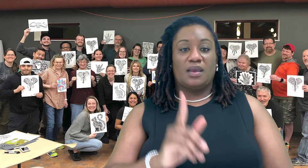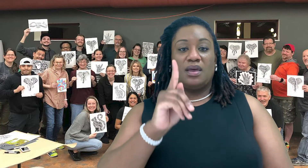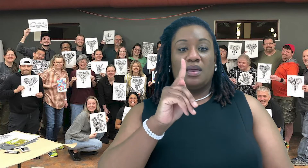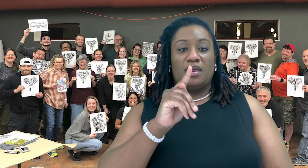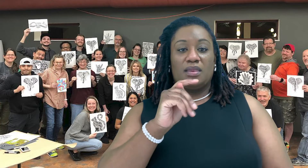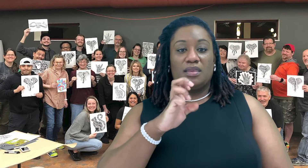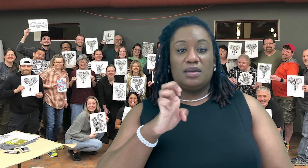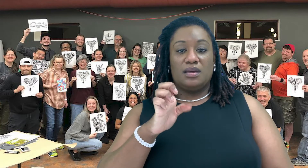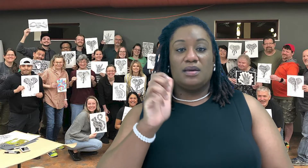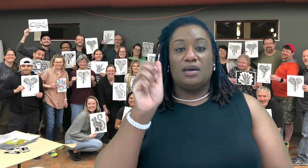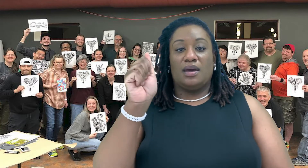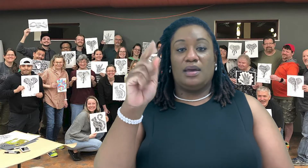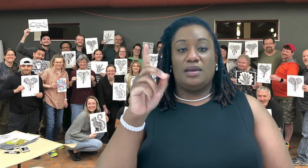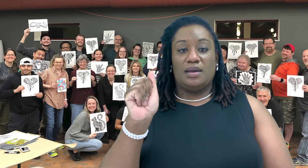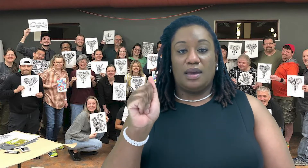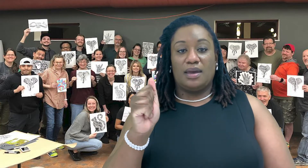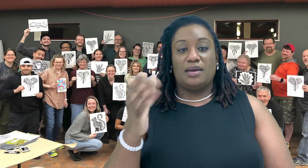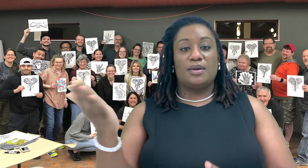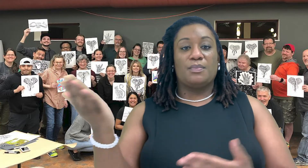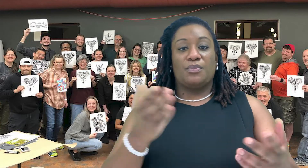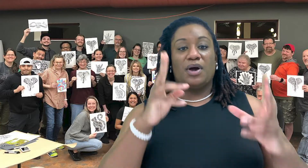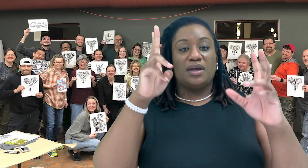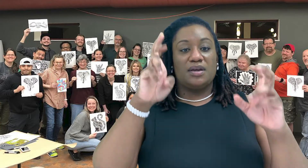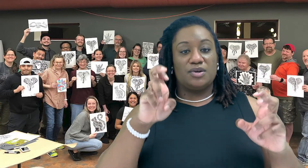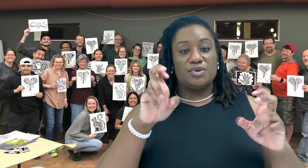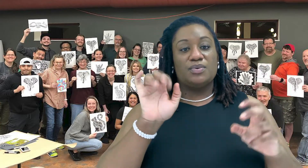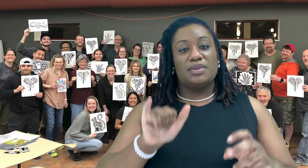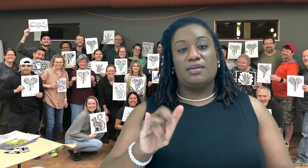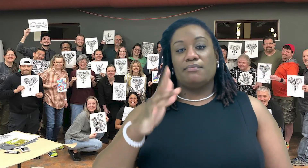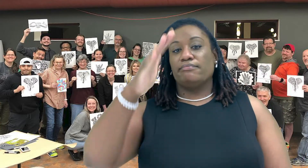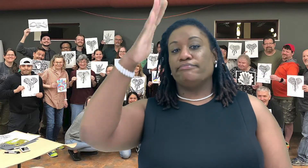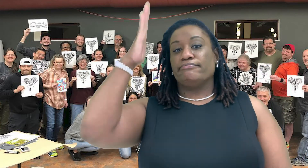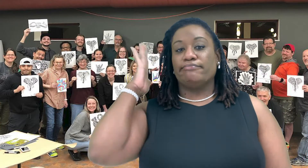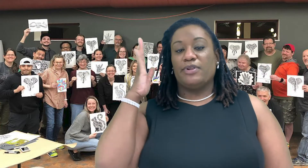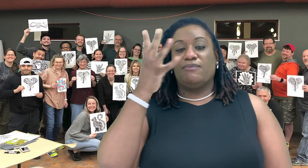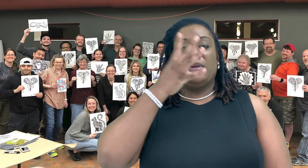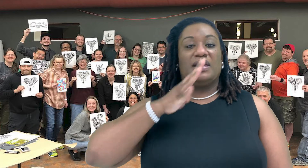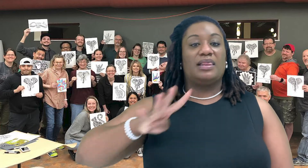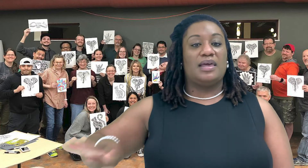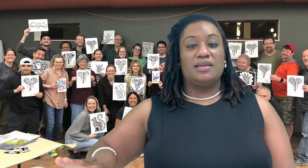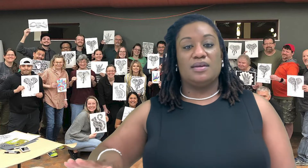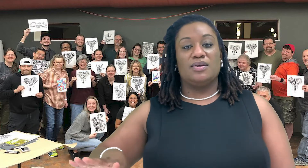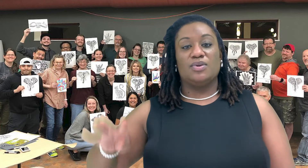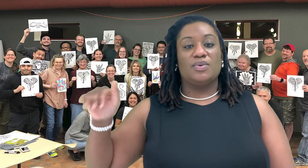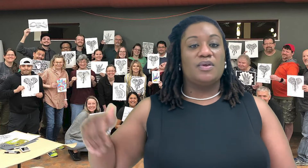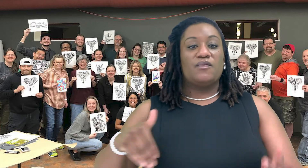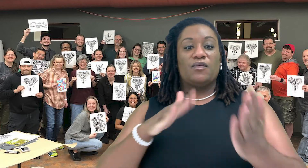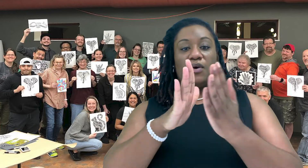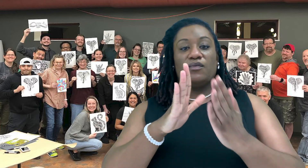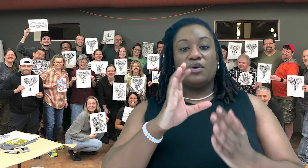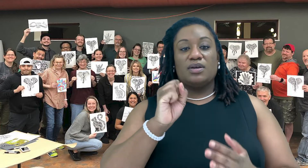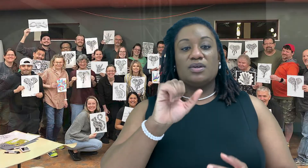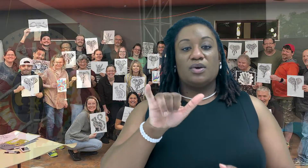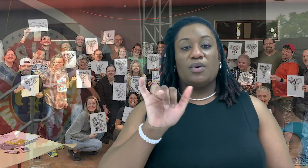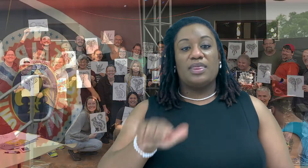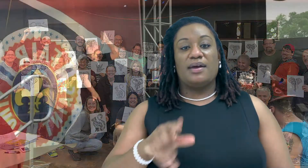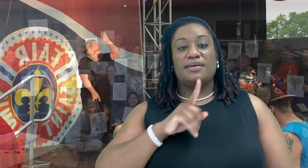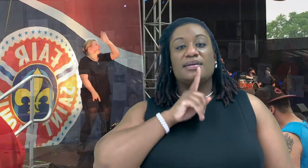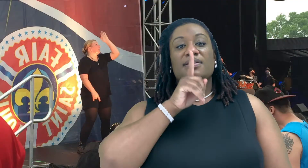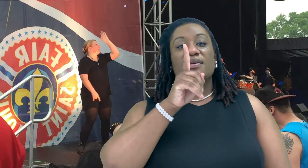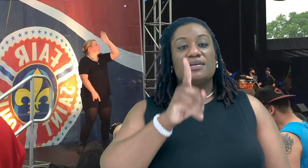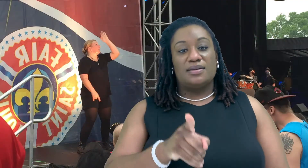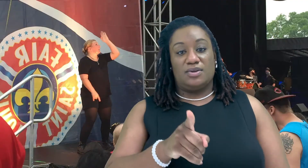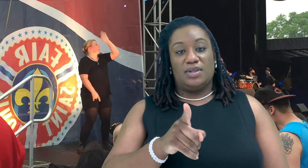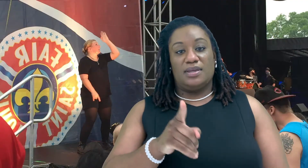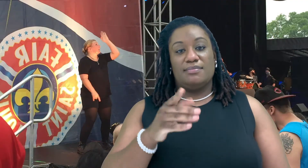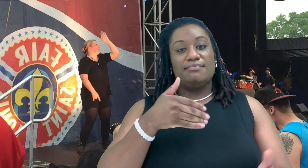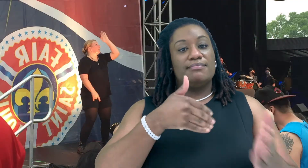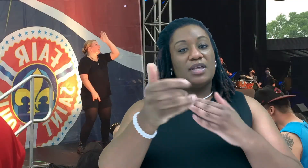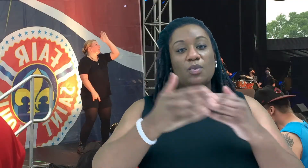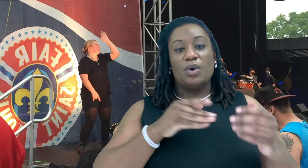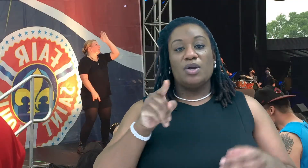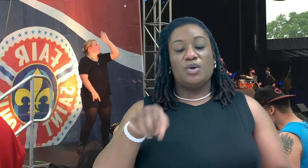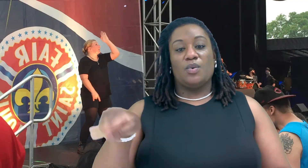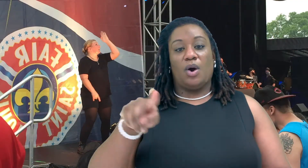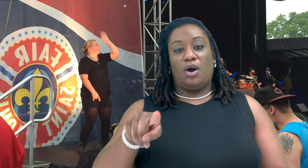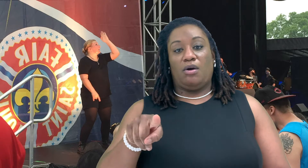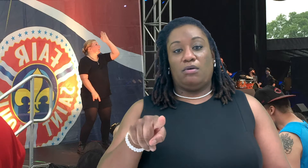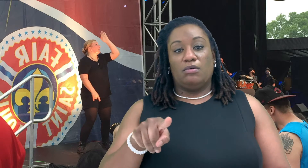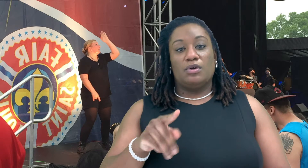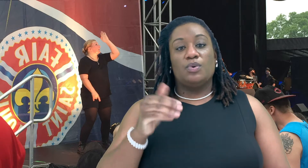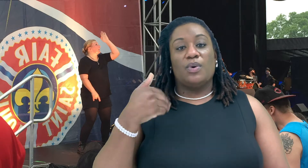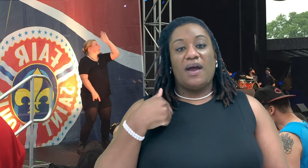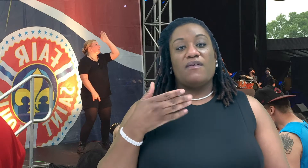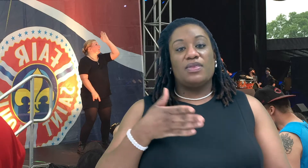The ADA brought issues that were previously neglected to the forefront so essentially anywhere you are,